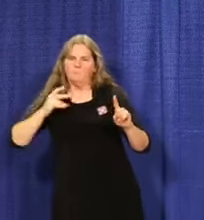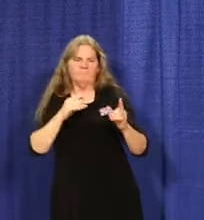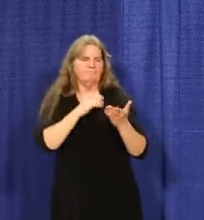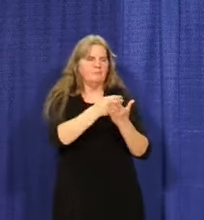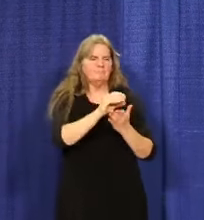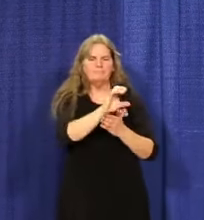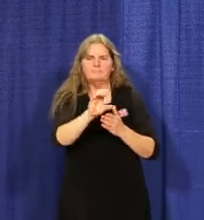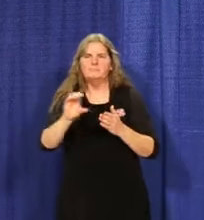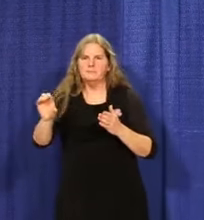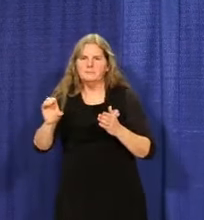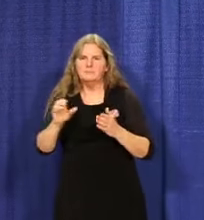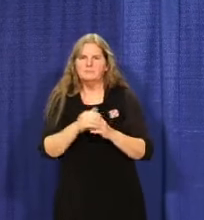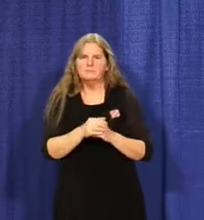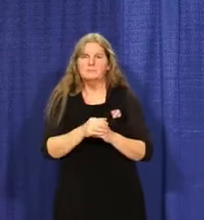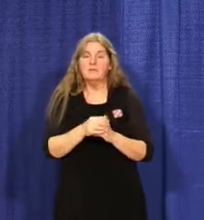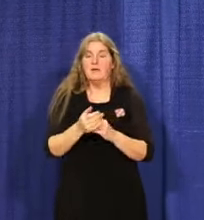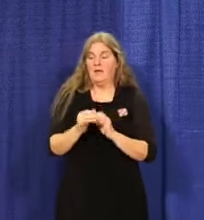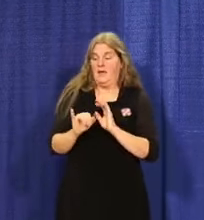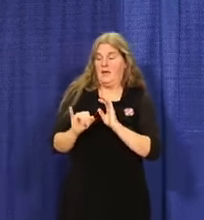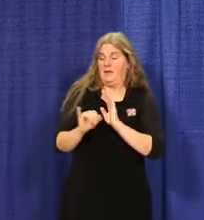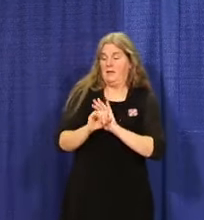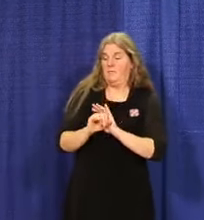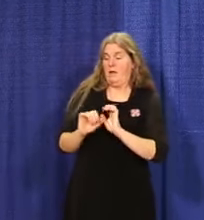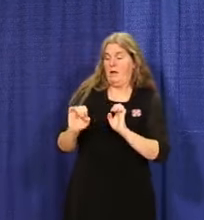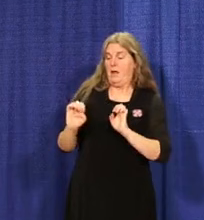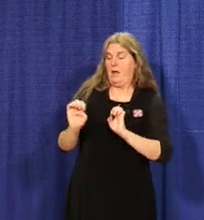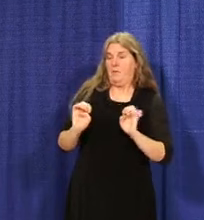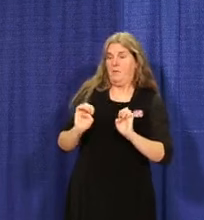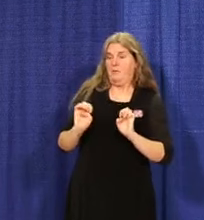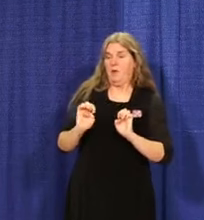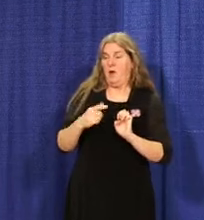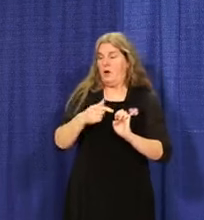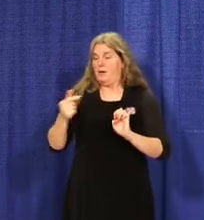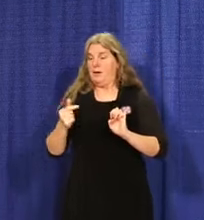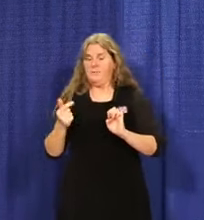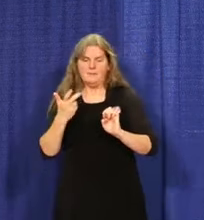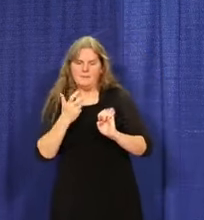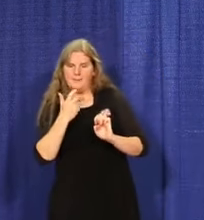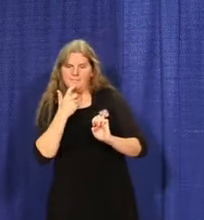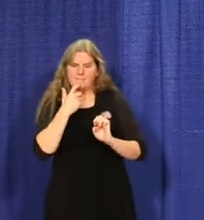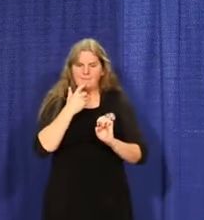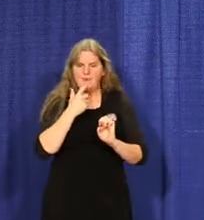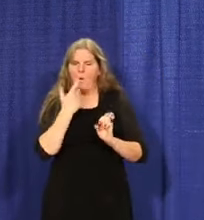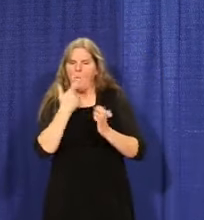it possible for our government to respond and adapt rapidly to